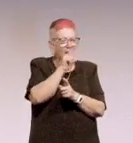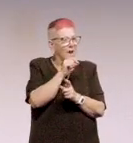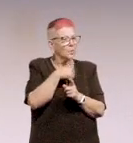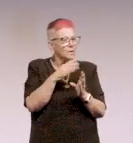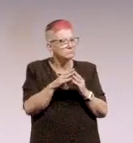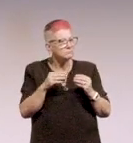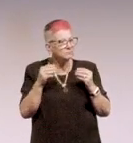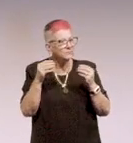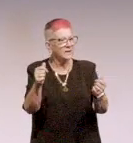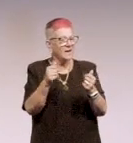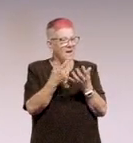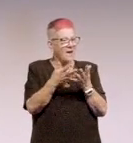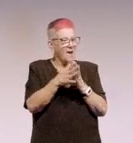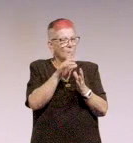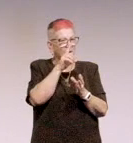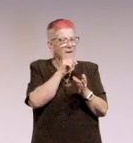How can we make them part of the process?